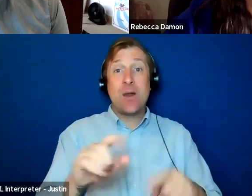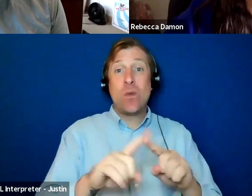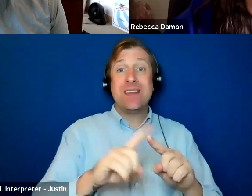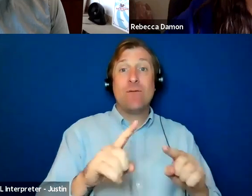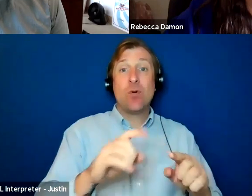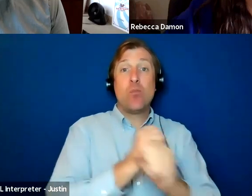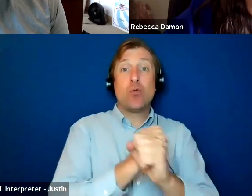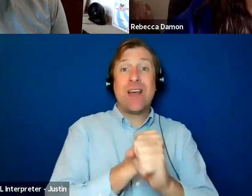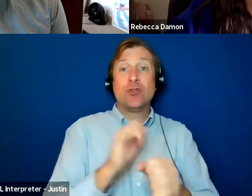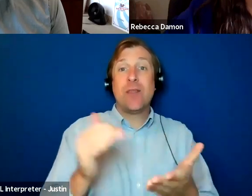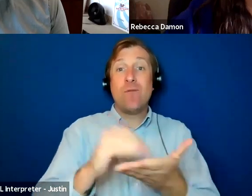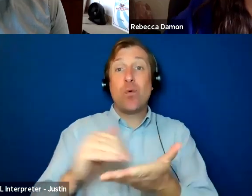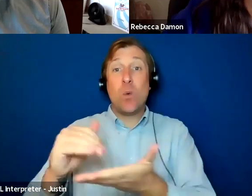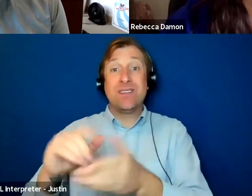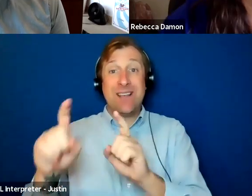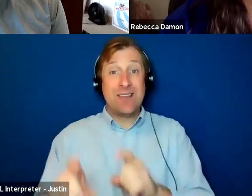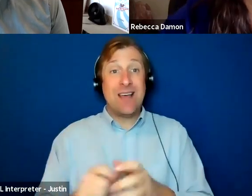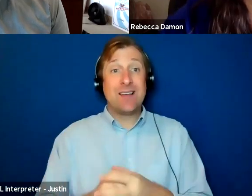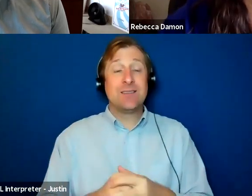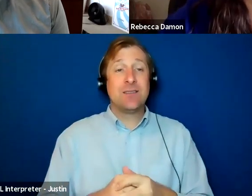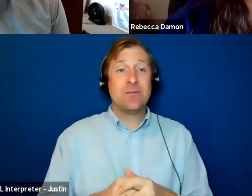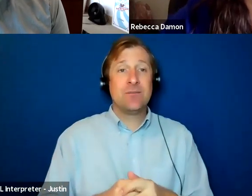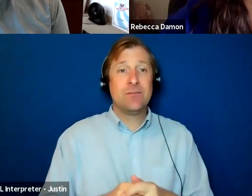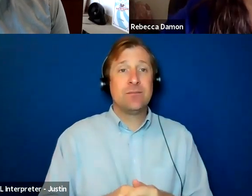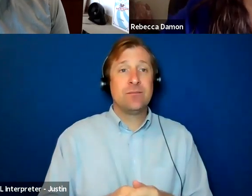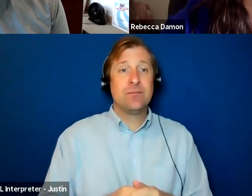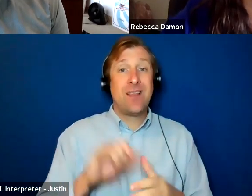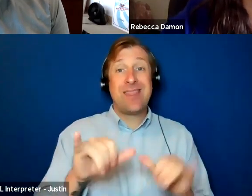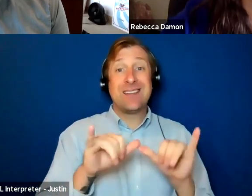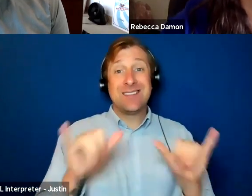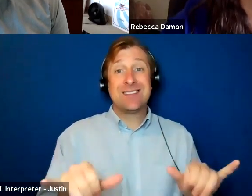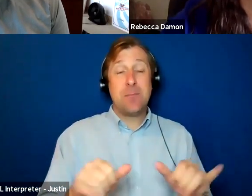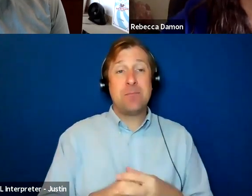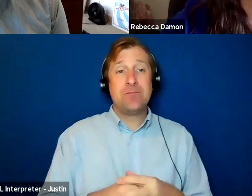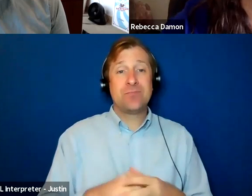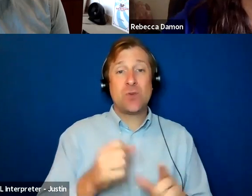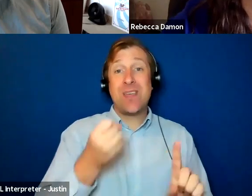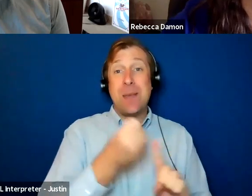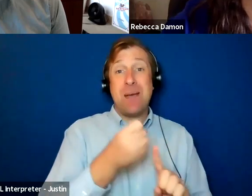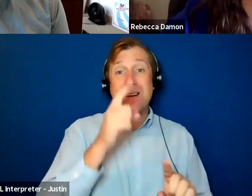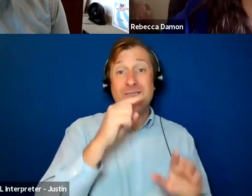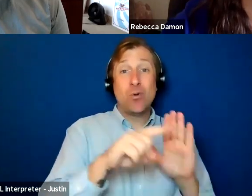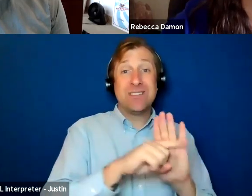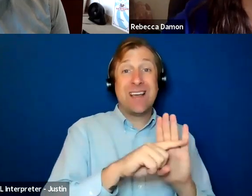the frequency of the tests, for example, the zone system that any impact from false negatives will be minimized.